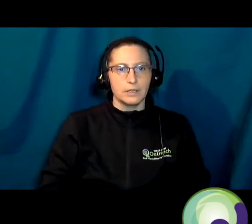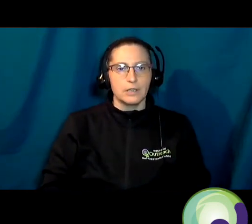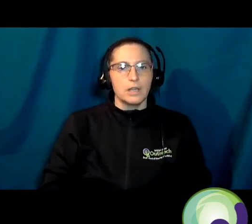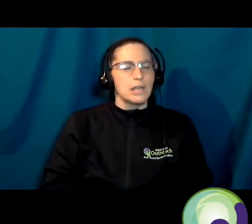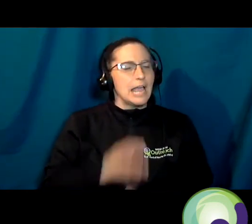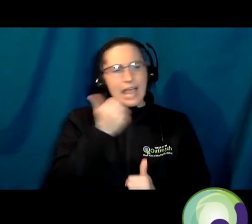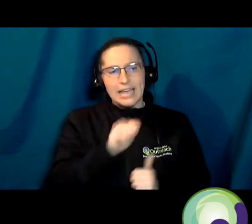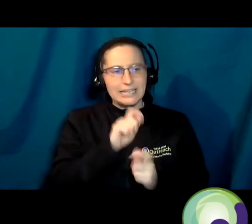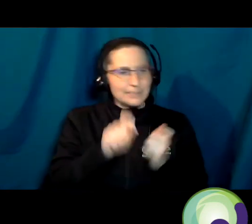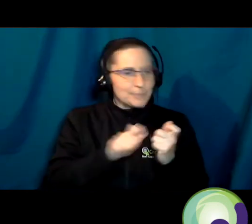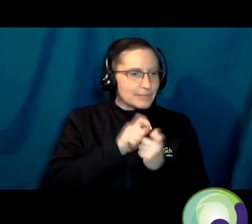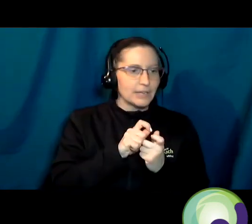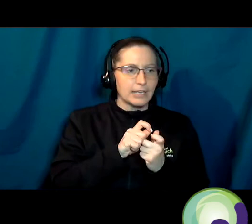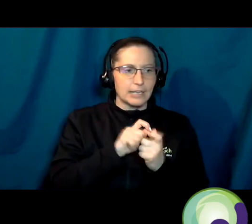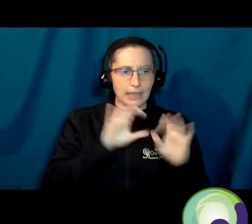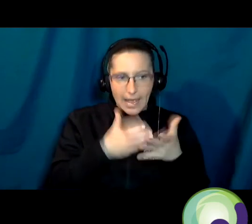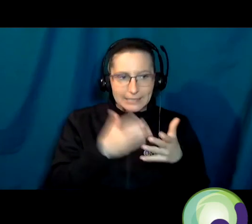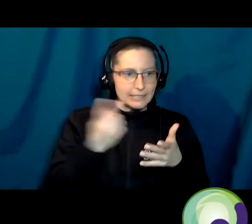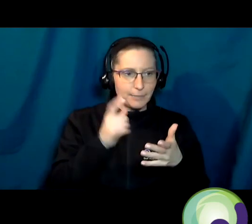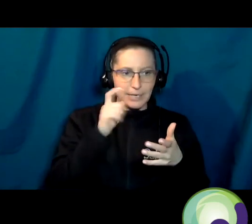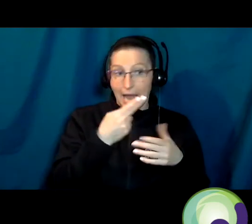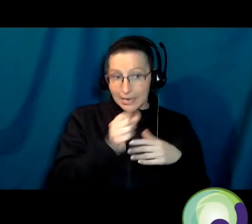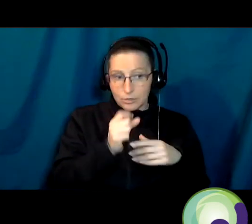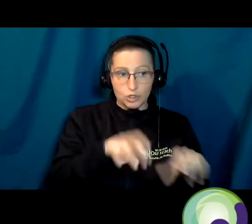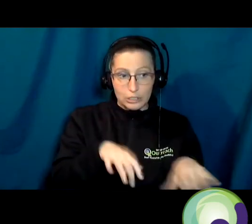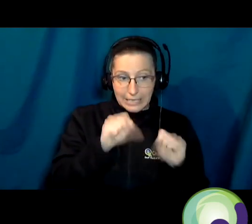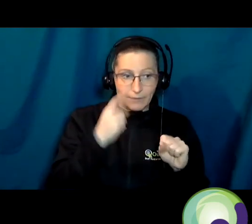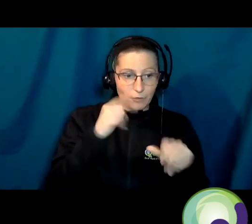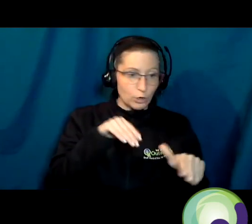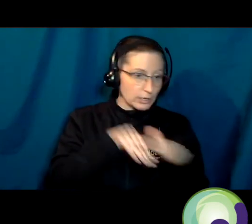may support somebody that wanted to come into an entry level position at PI?